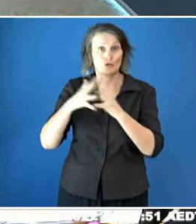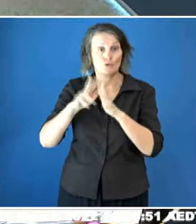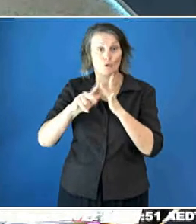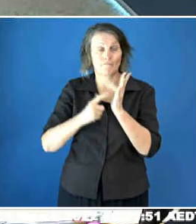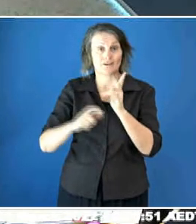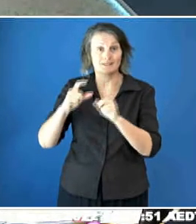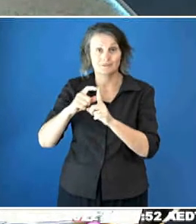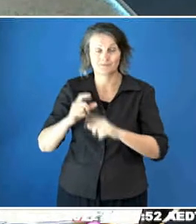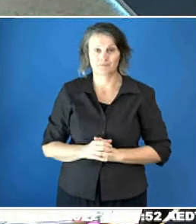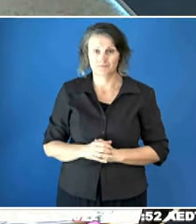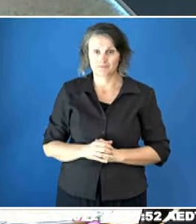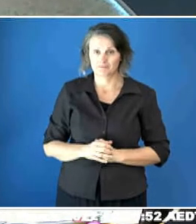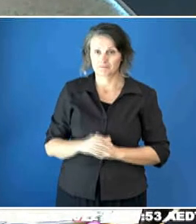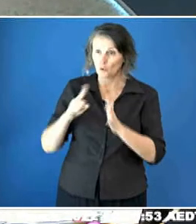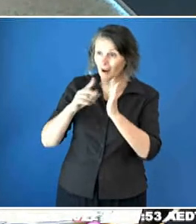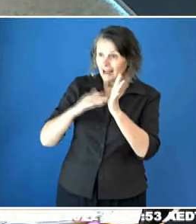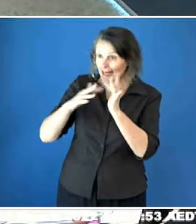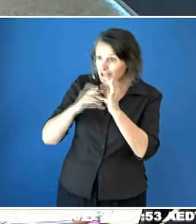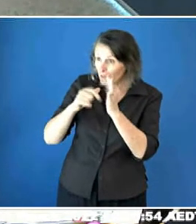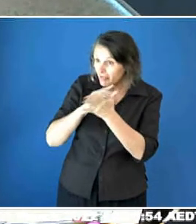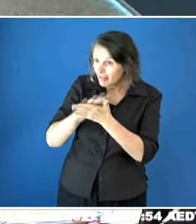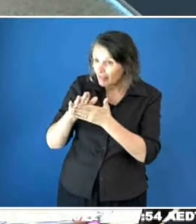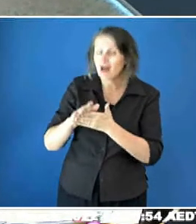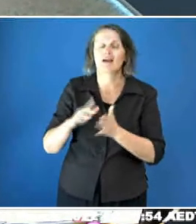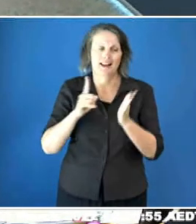Libby. So we are joined by Libby. So thank you.